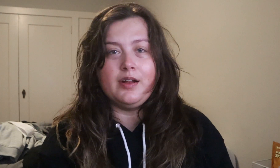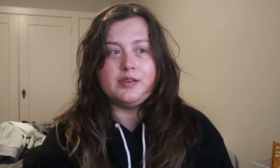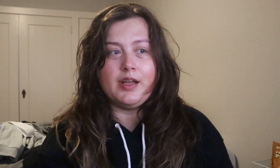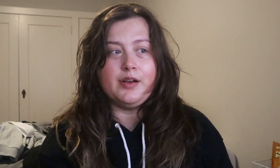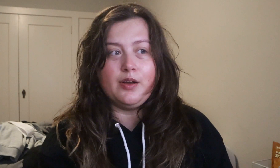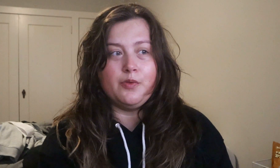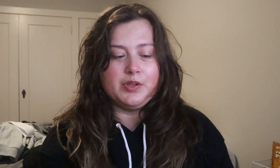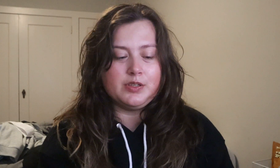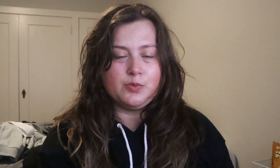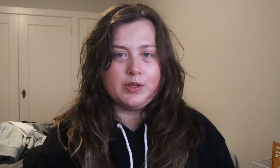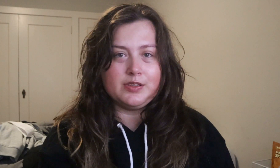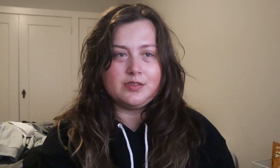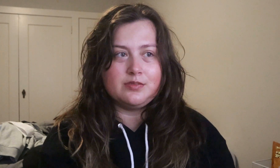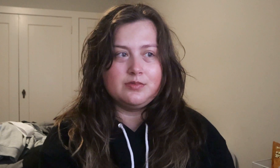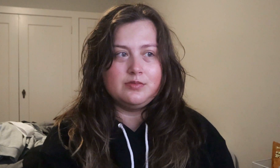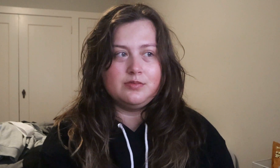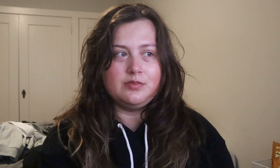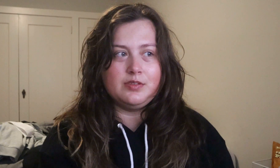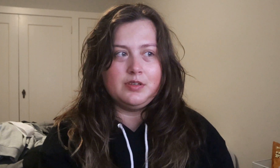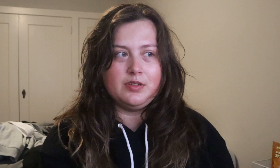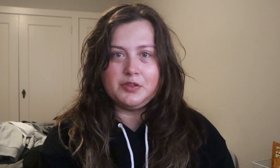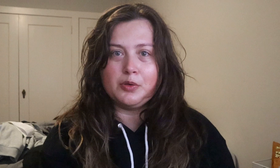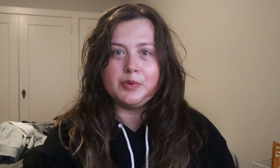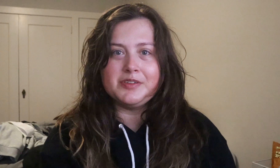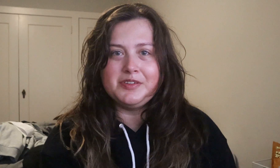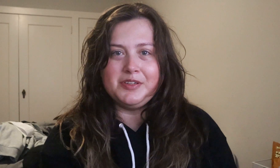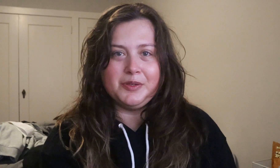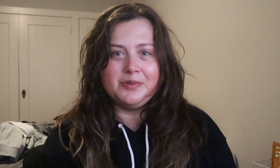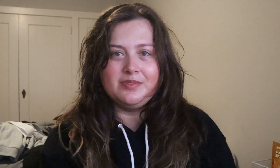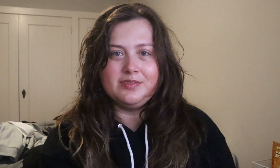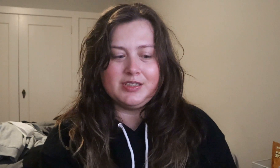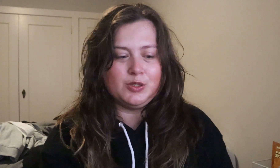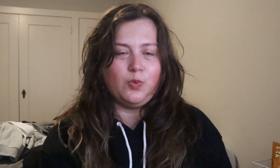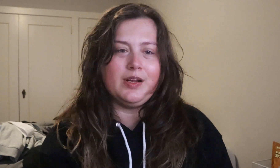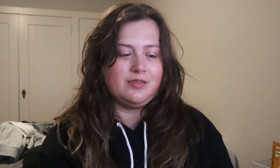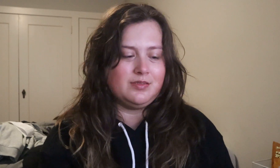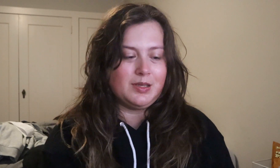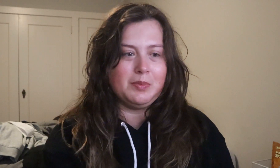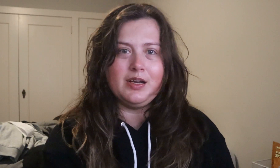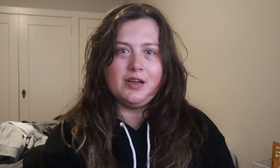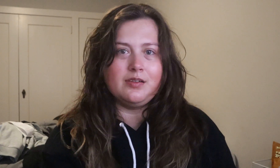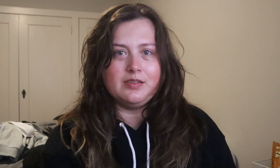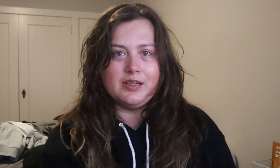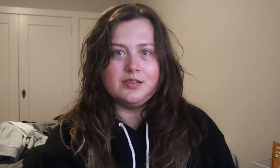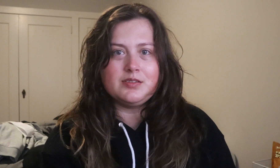and say, no, this is what this interprets to, this is what the meaning is.